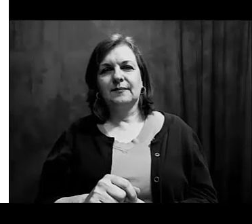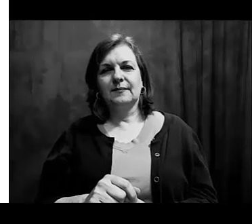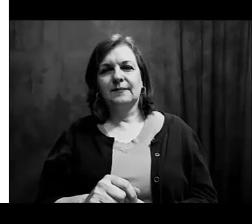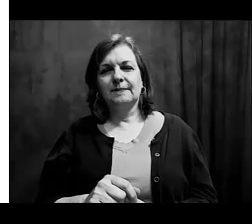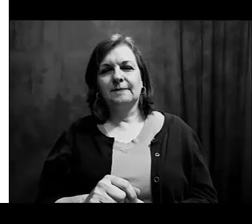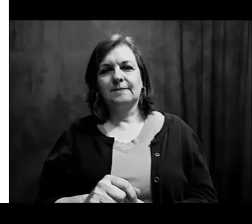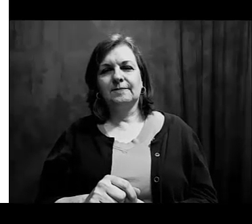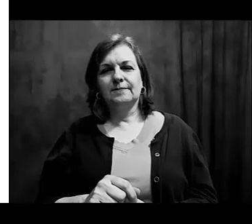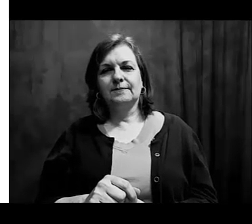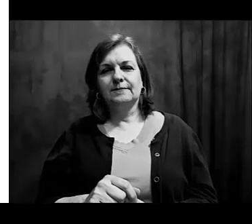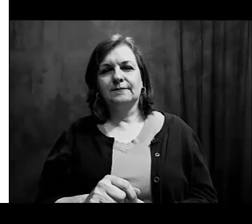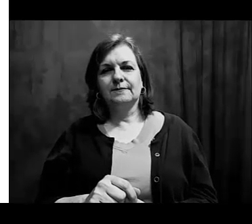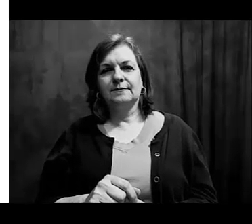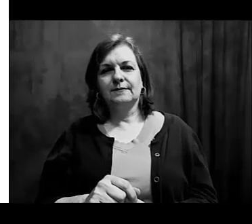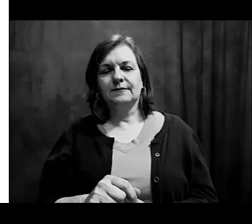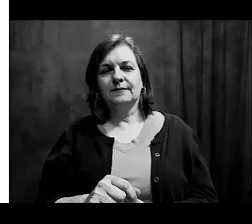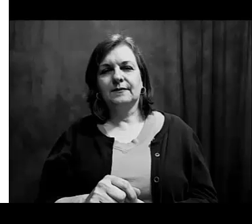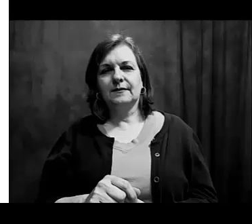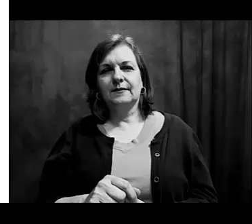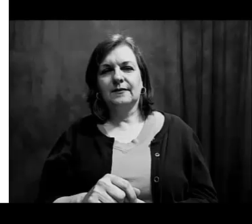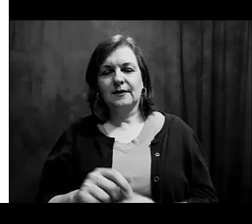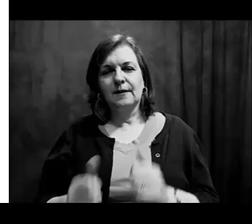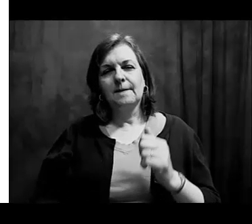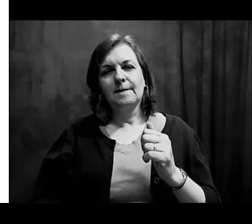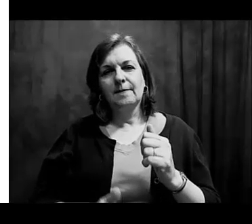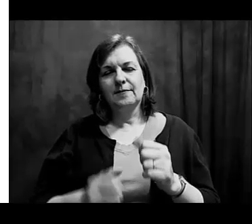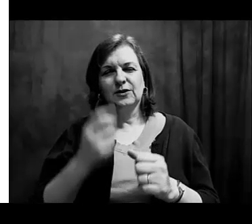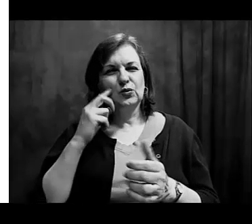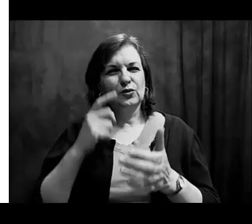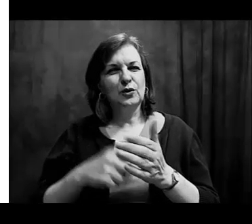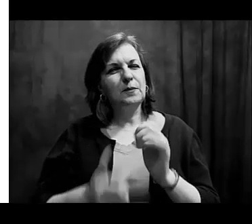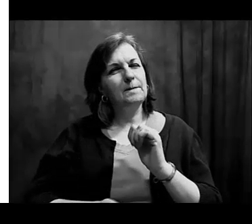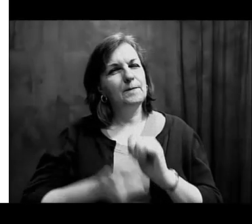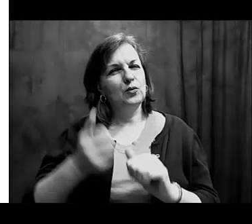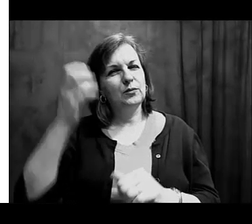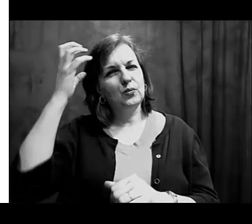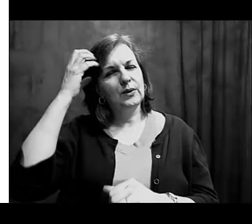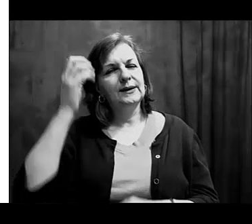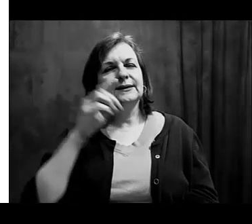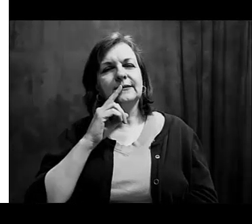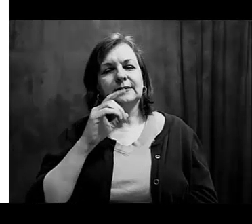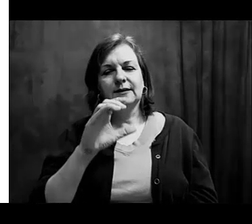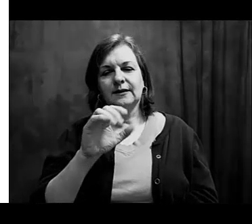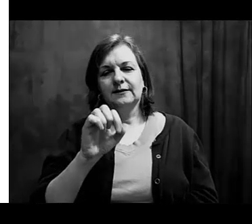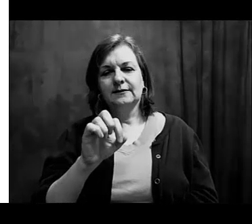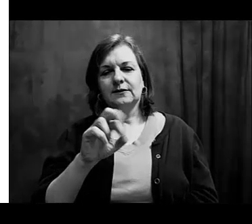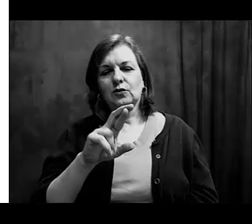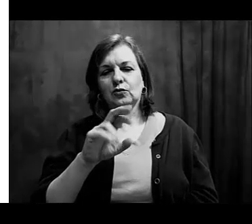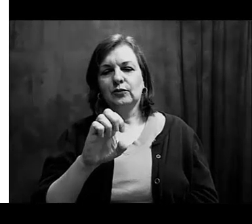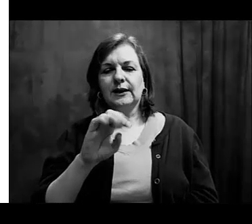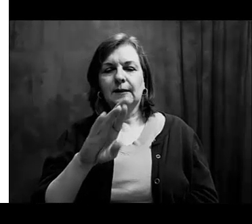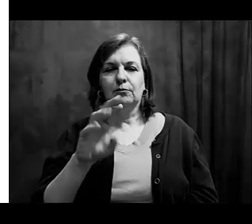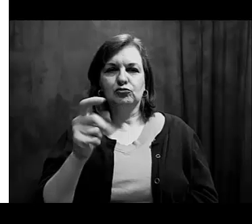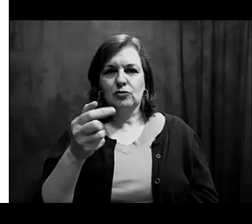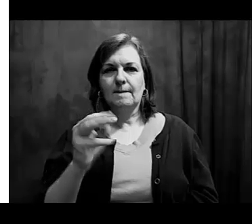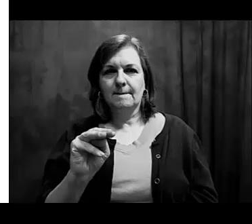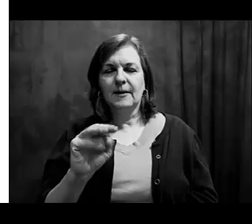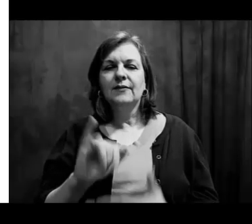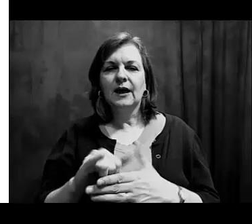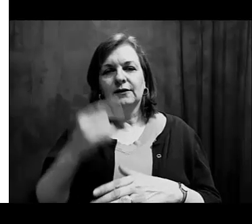you see a large part of it is the cerebrum is the higher order thinking and critical thinking and processing